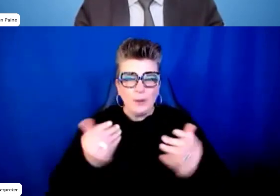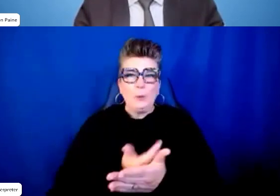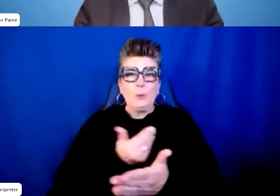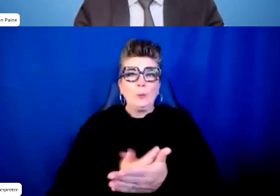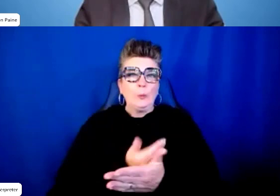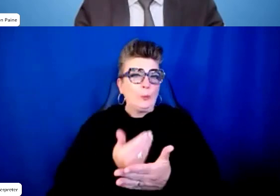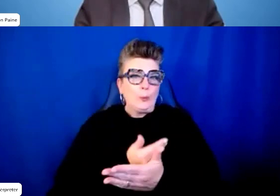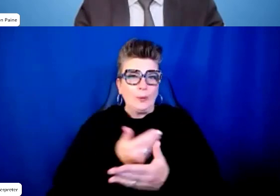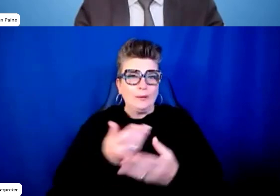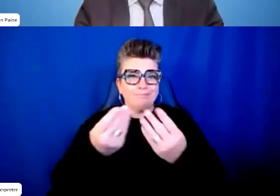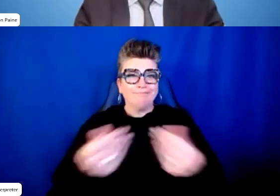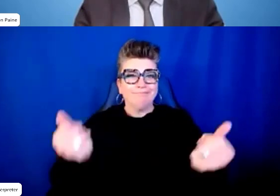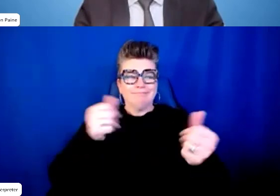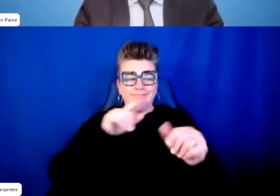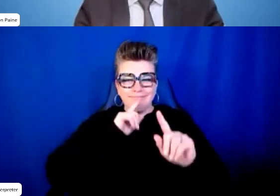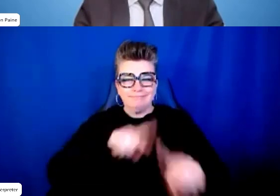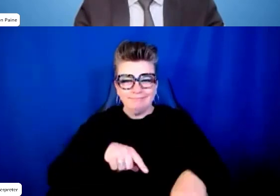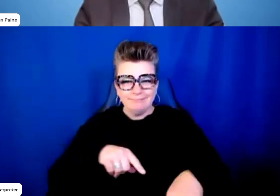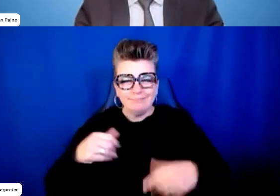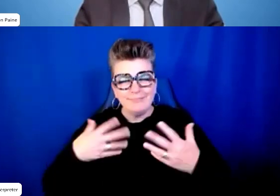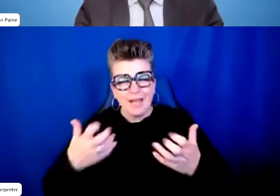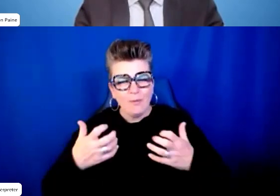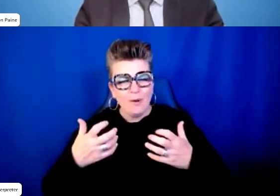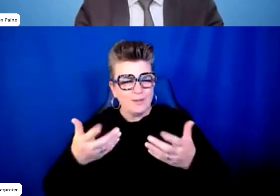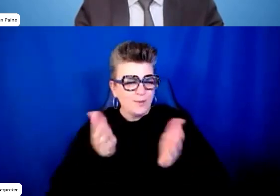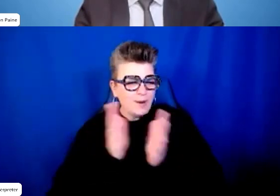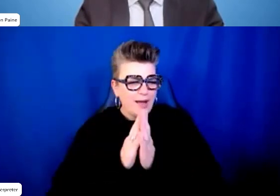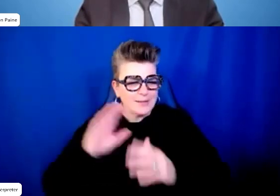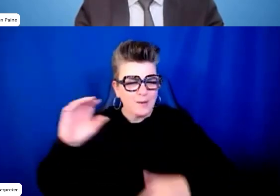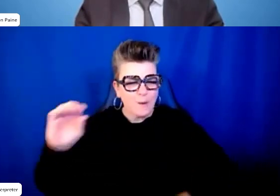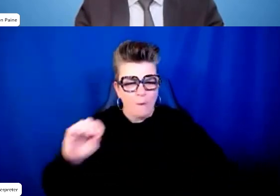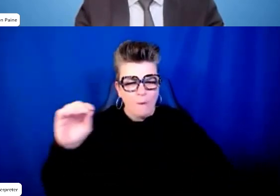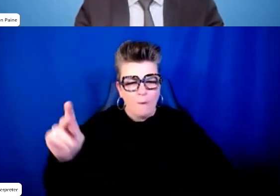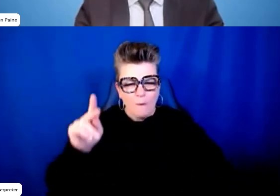I'd like to also turn to my OPERA colleagues to see if they have anything to add, you know,